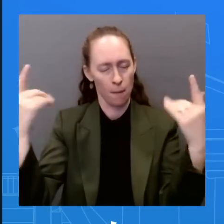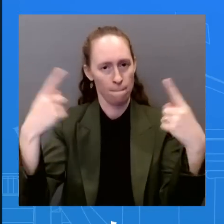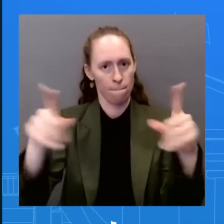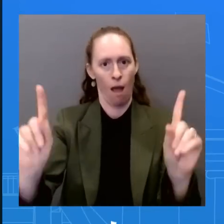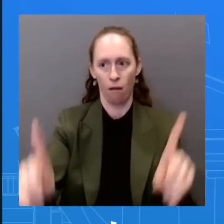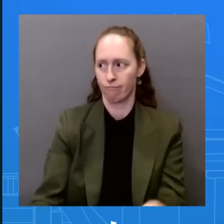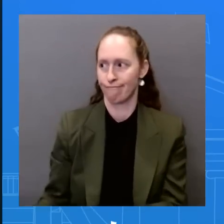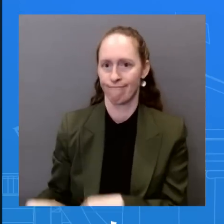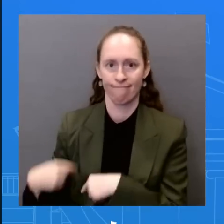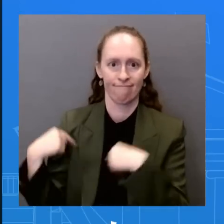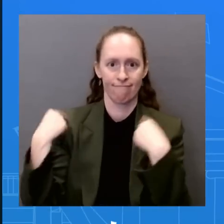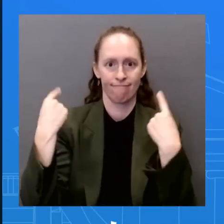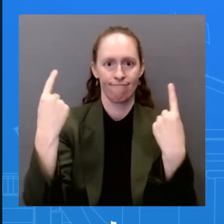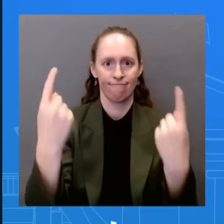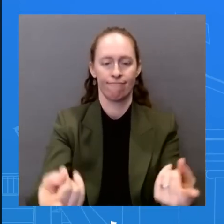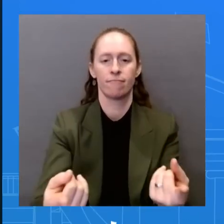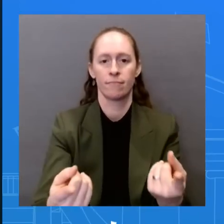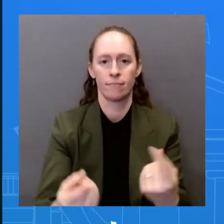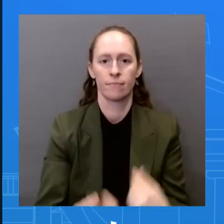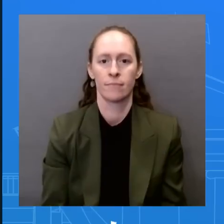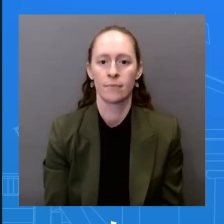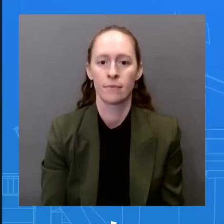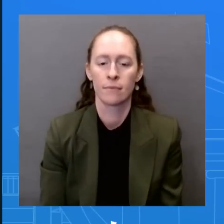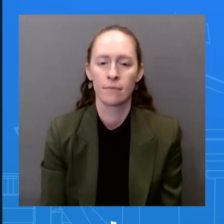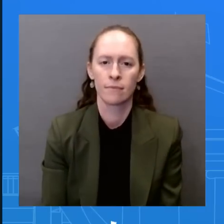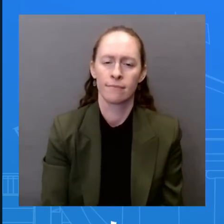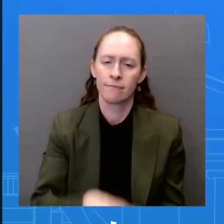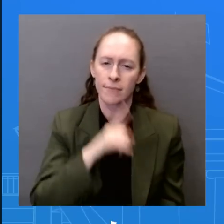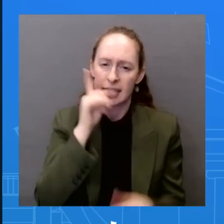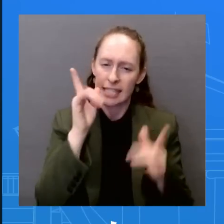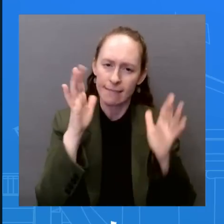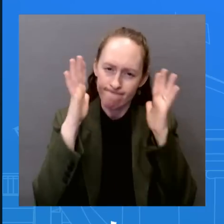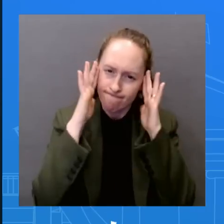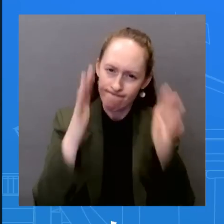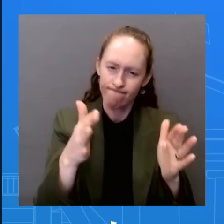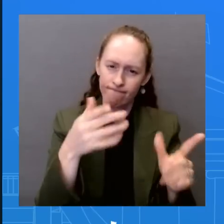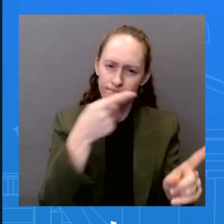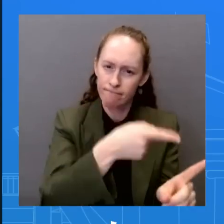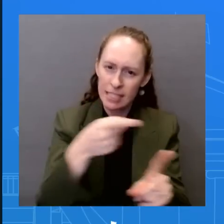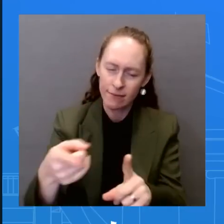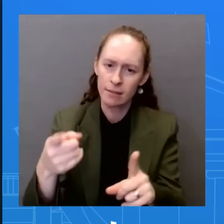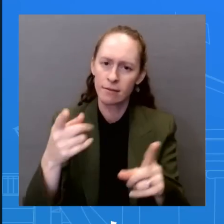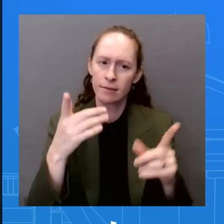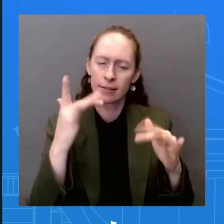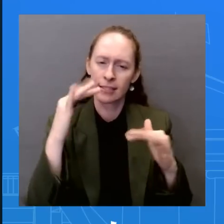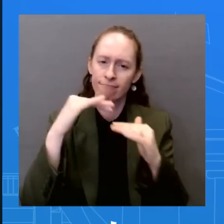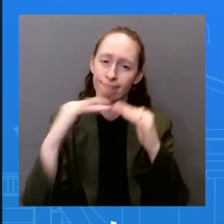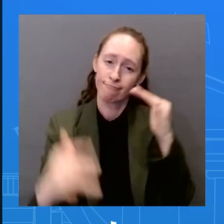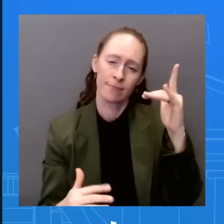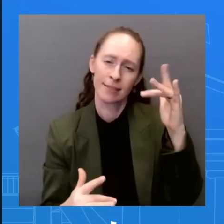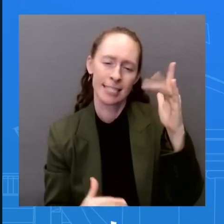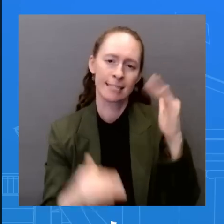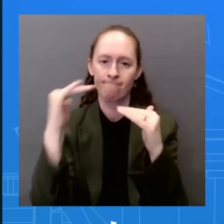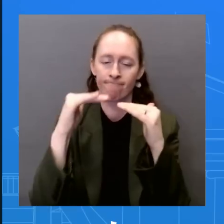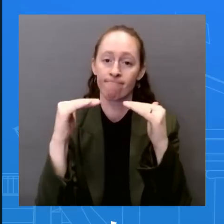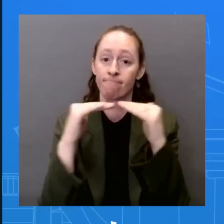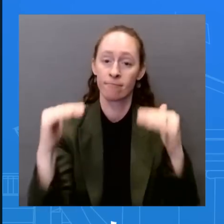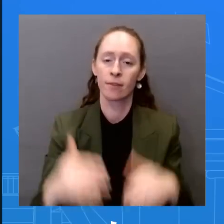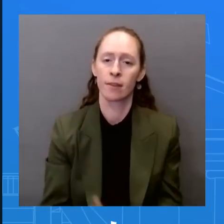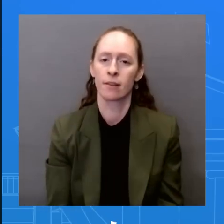on those issues of environmental injustices. This is part of the plan of this President to deal with that in a real serious way.